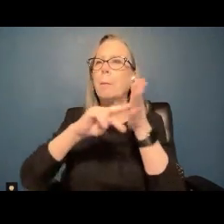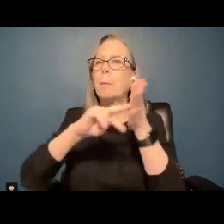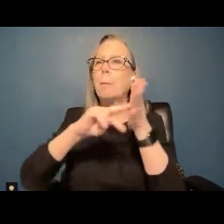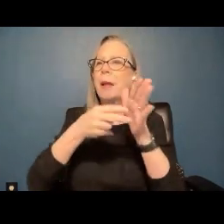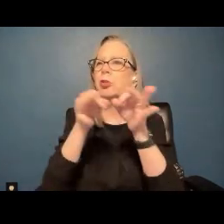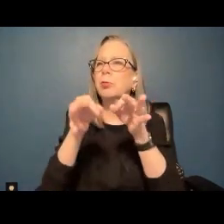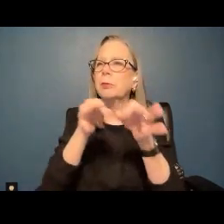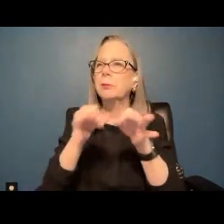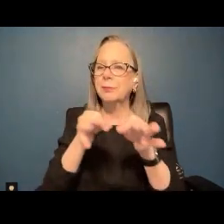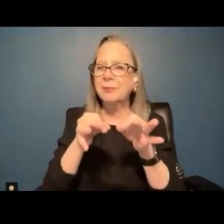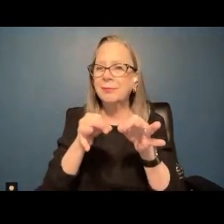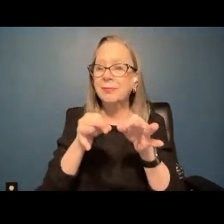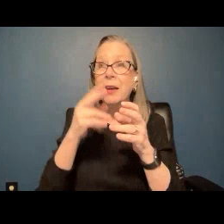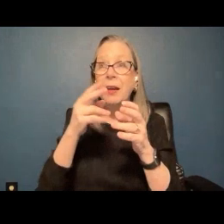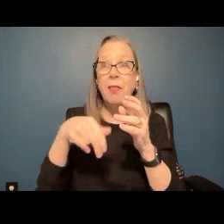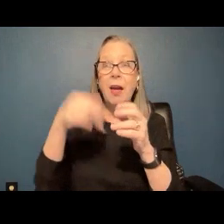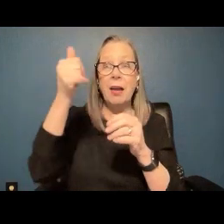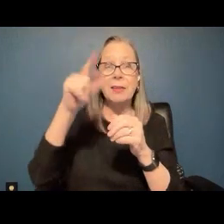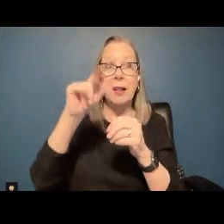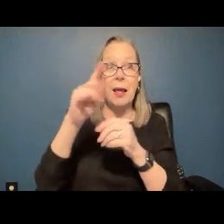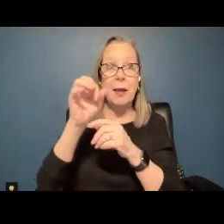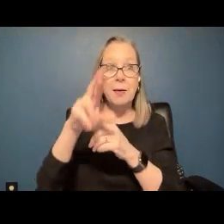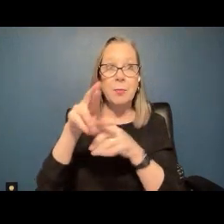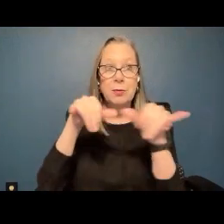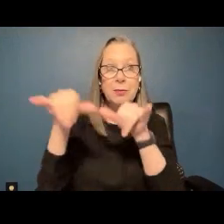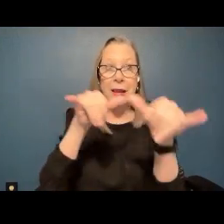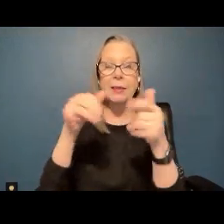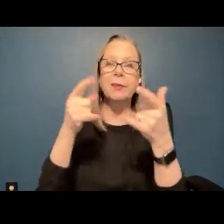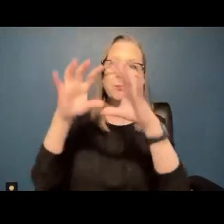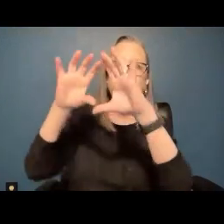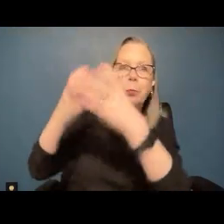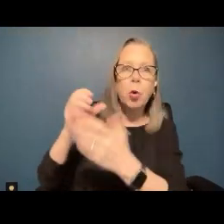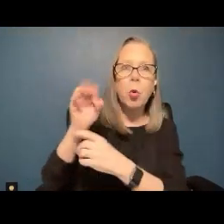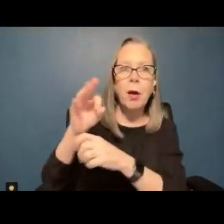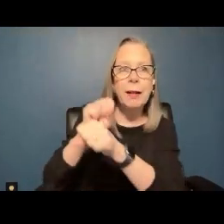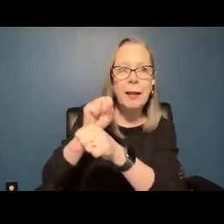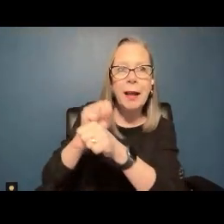Labor Standards like from the Bureau of Labor Statistics or your state level Department of Labor.